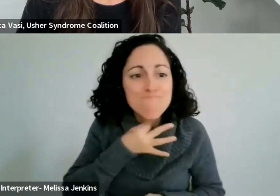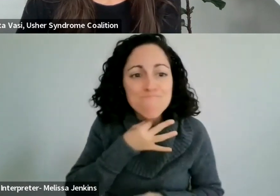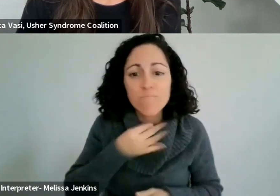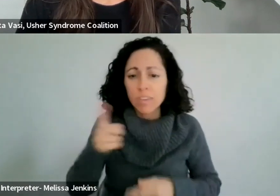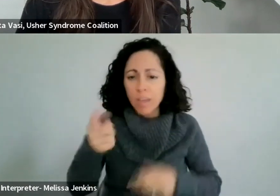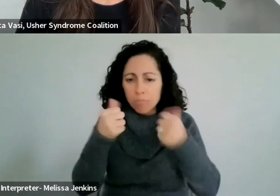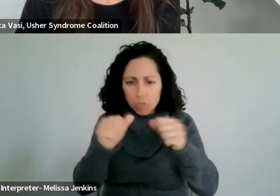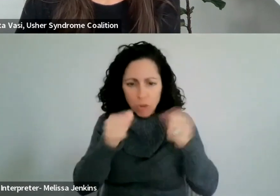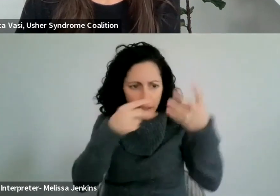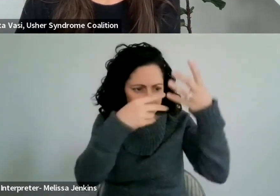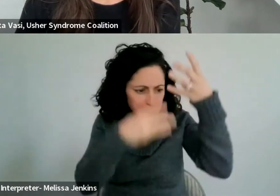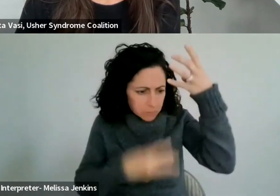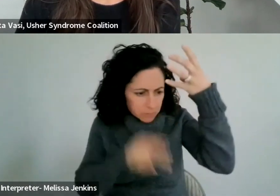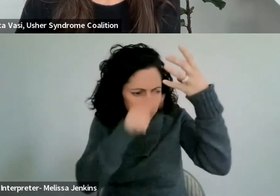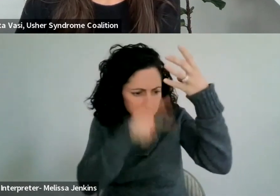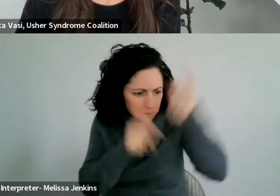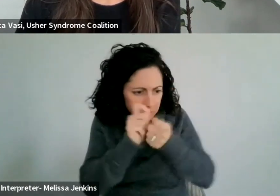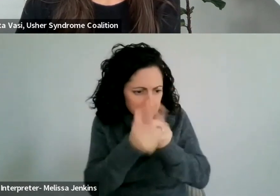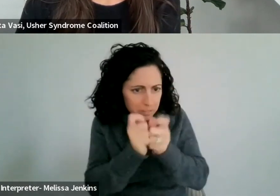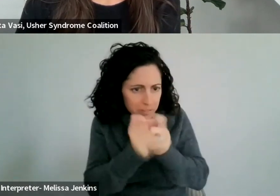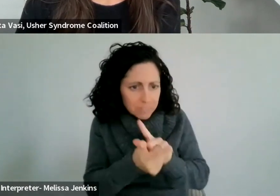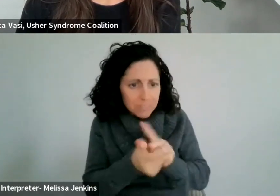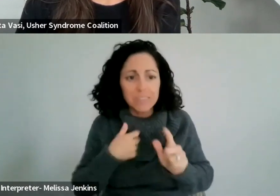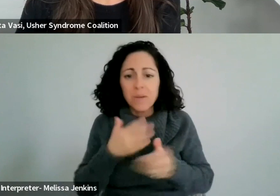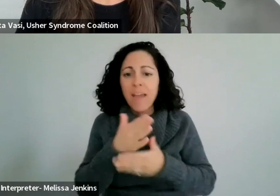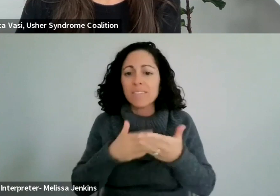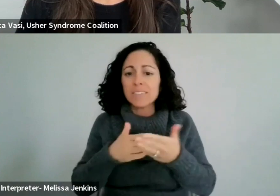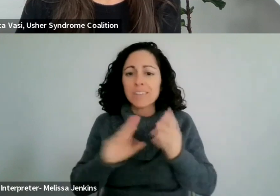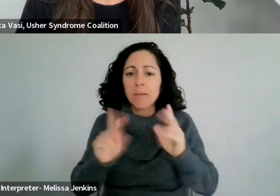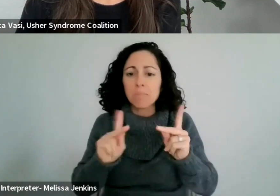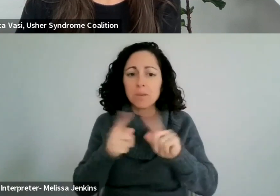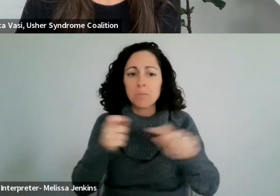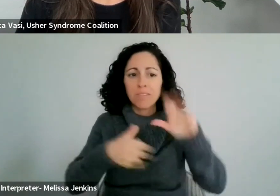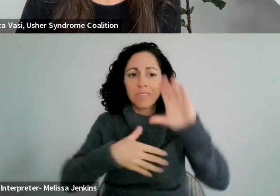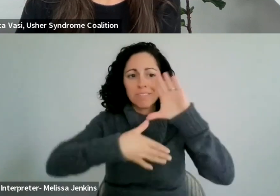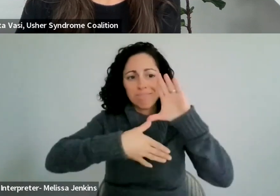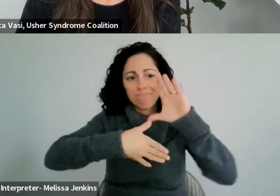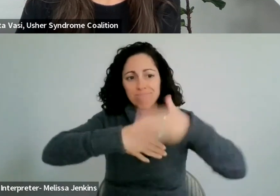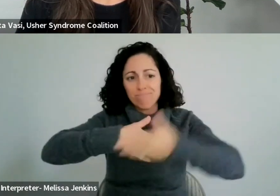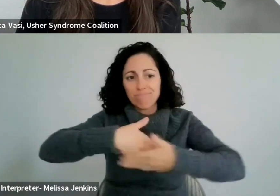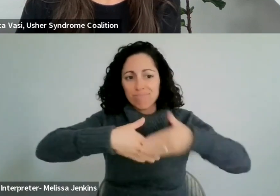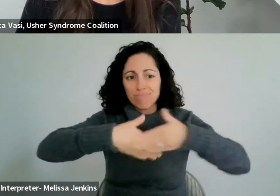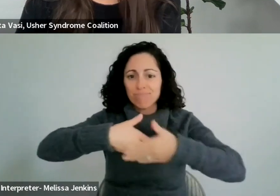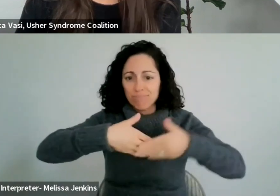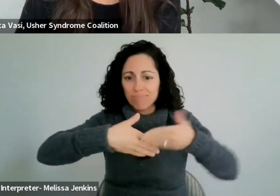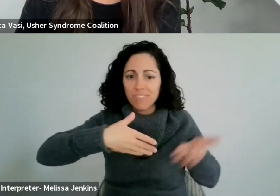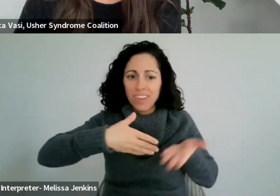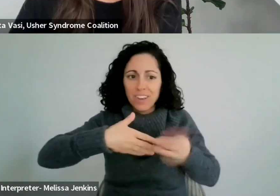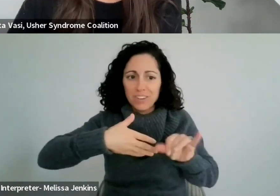as well for our Latin American community, colleagues on the line as well.